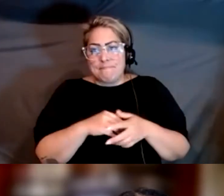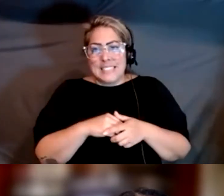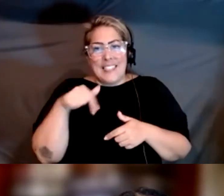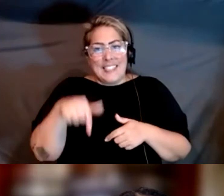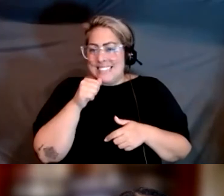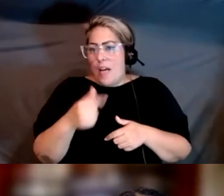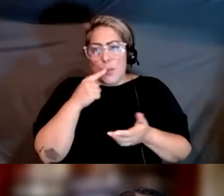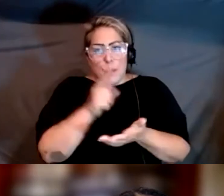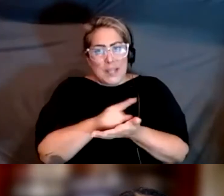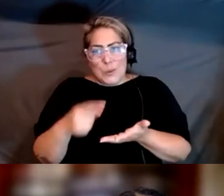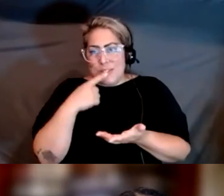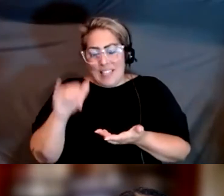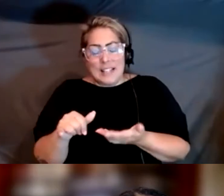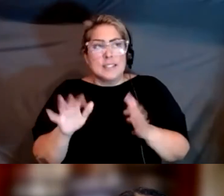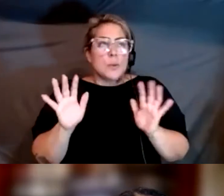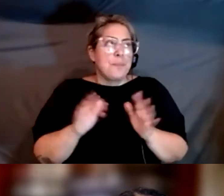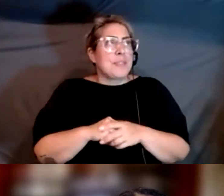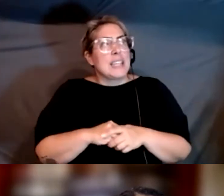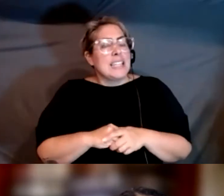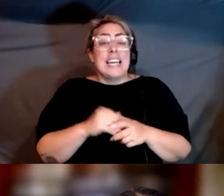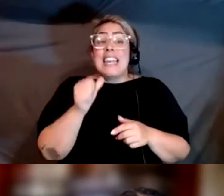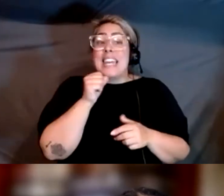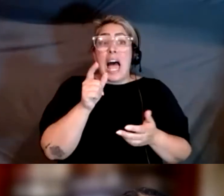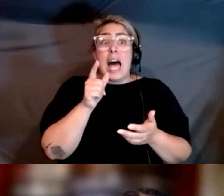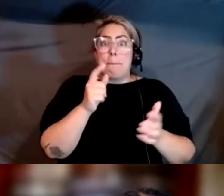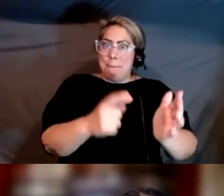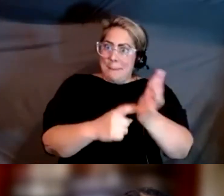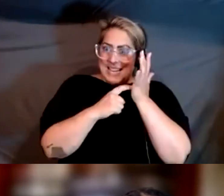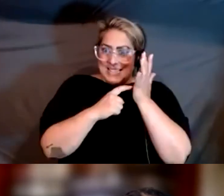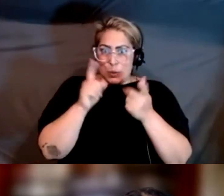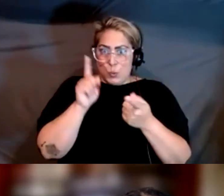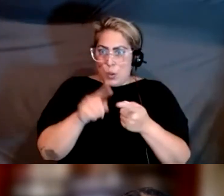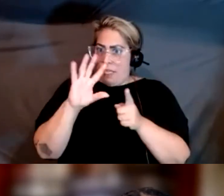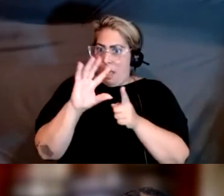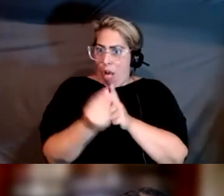possibility that we have to